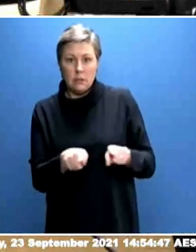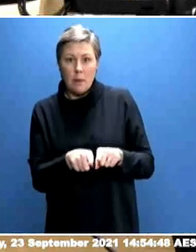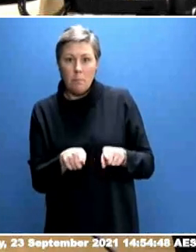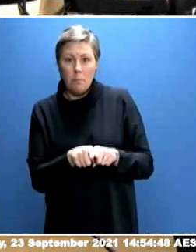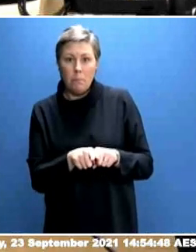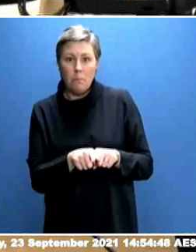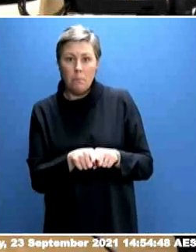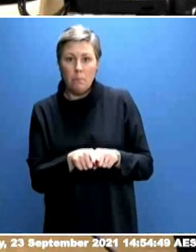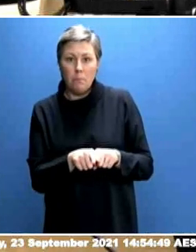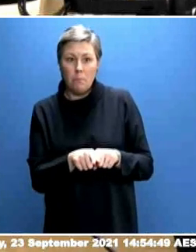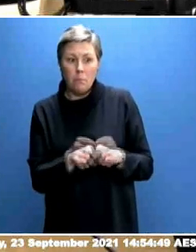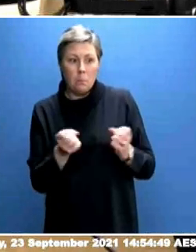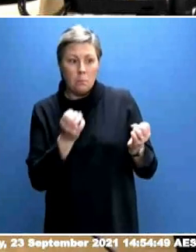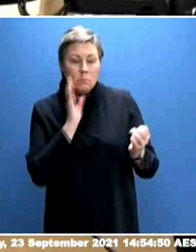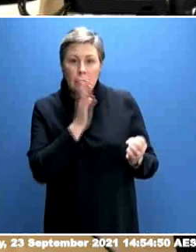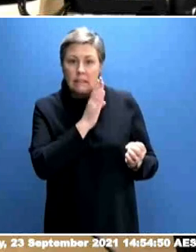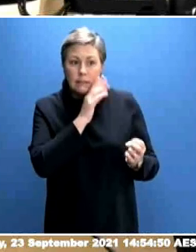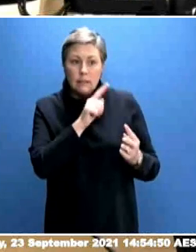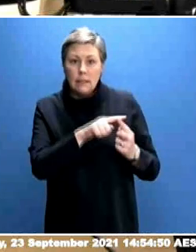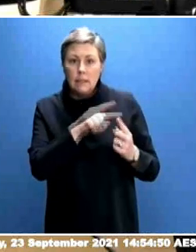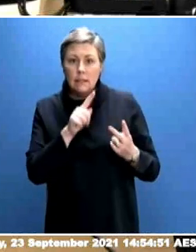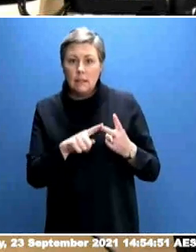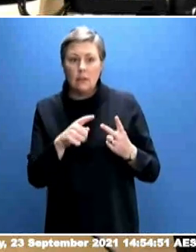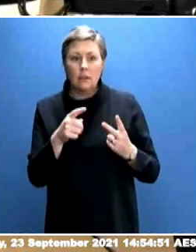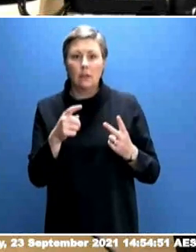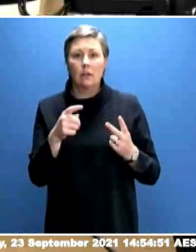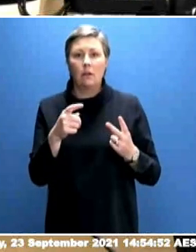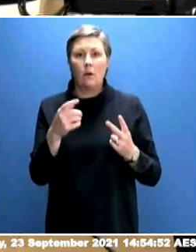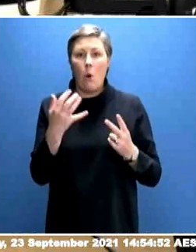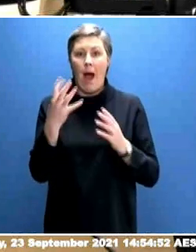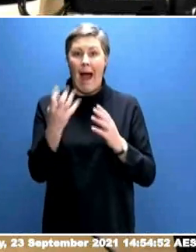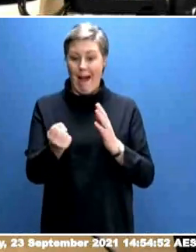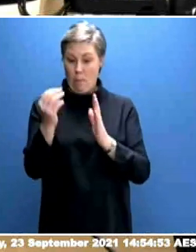Is it still policy without legislation?